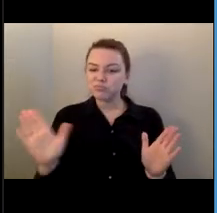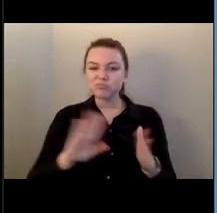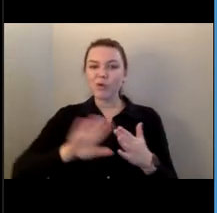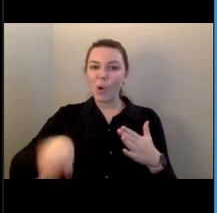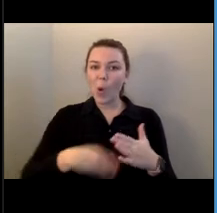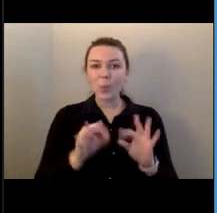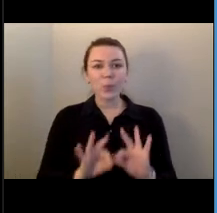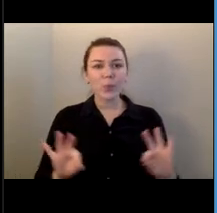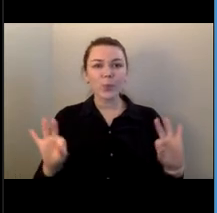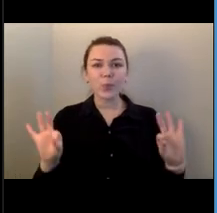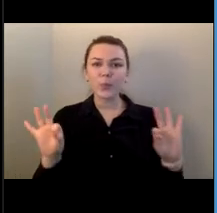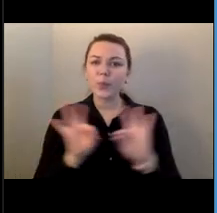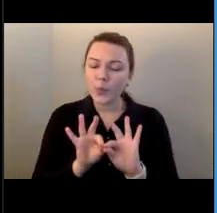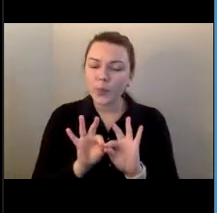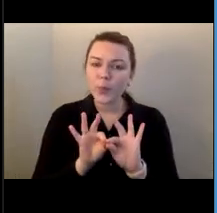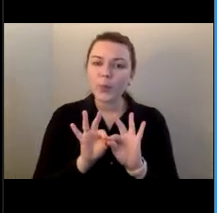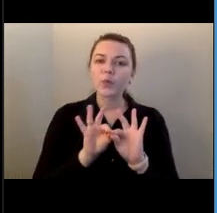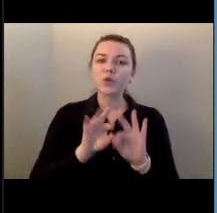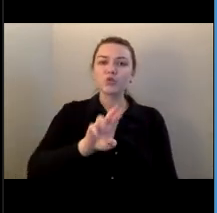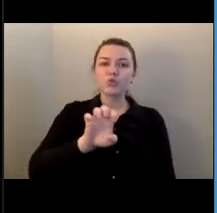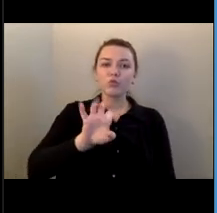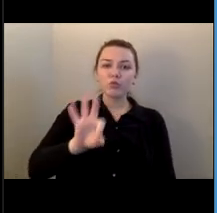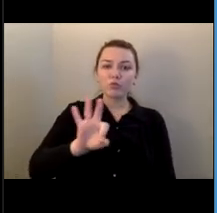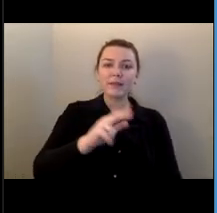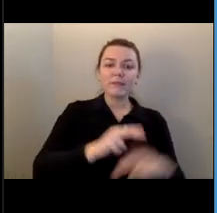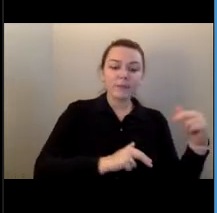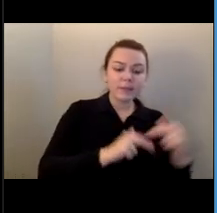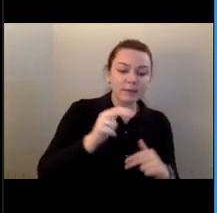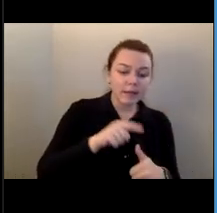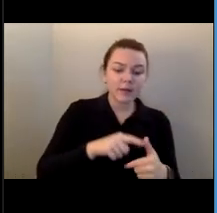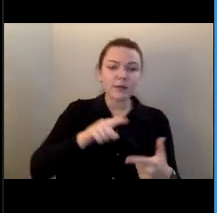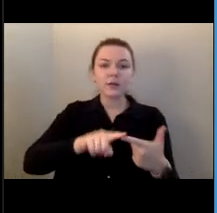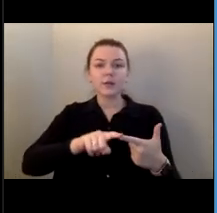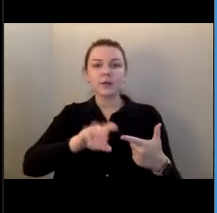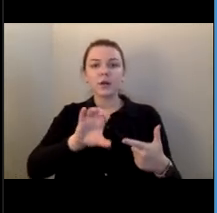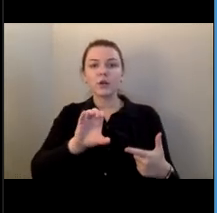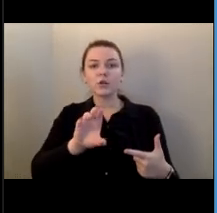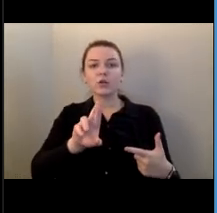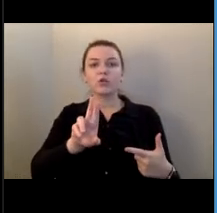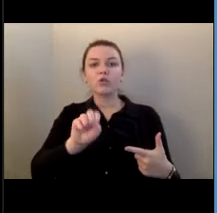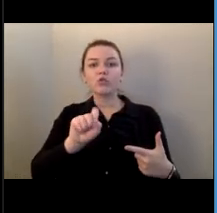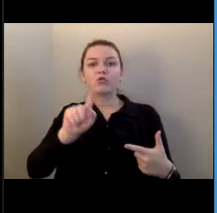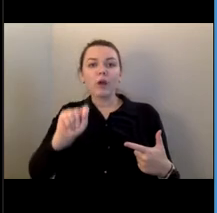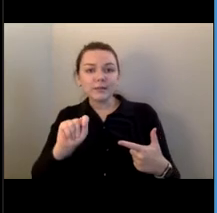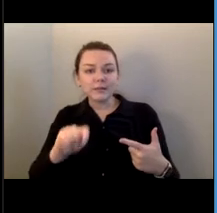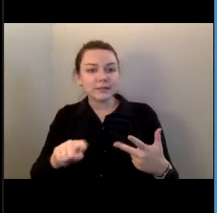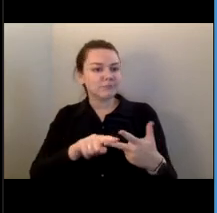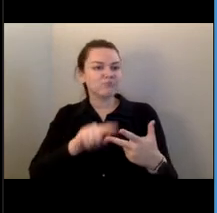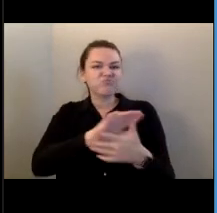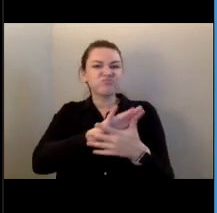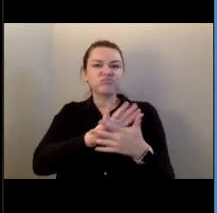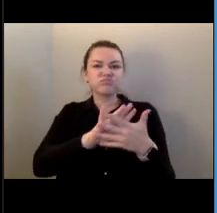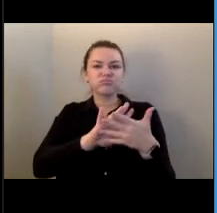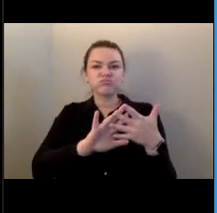the reef building corals, the encrusting corals. There's just so many different kind of corals. Here in Hawaii,